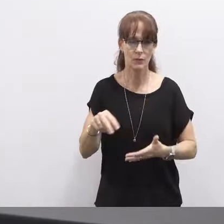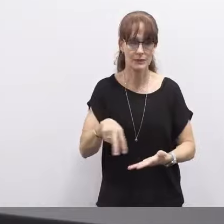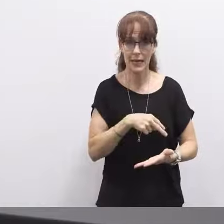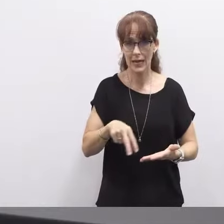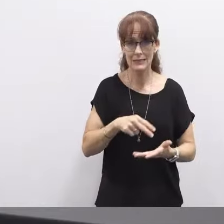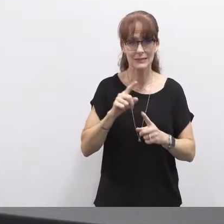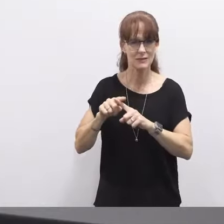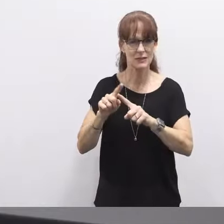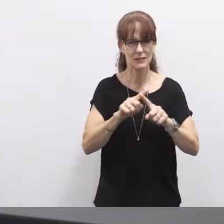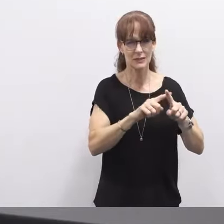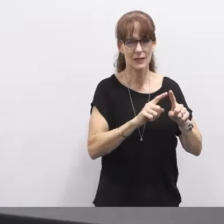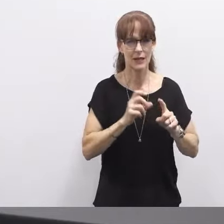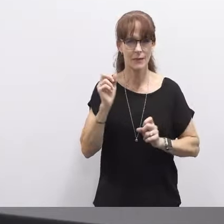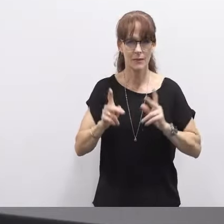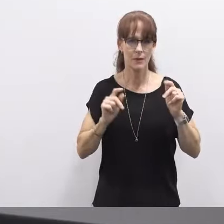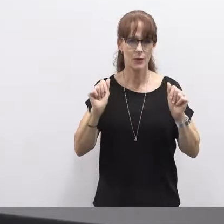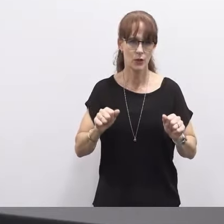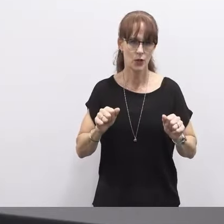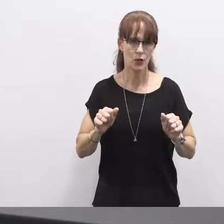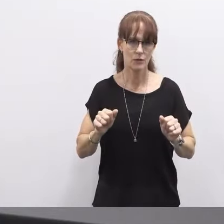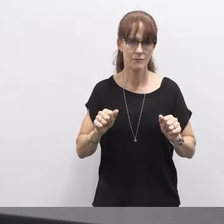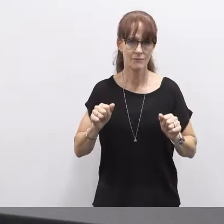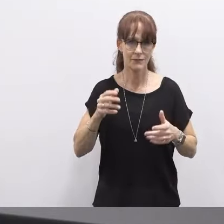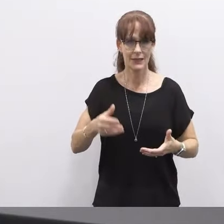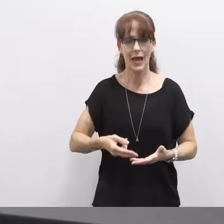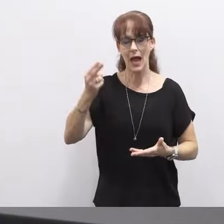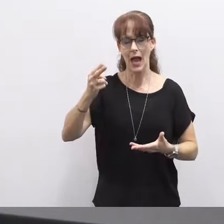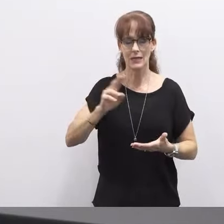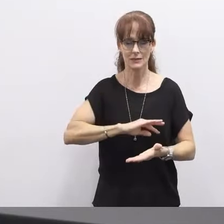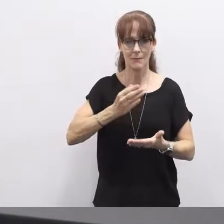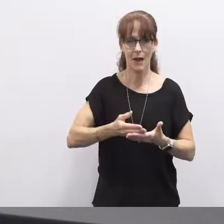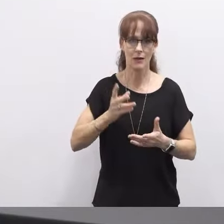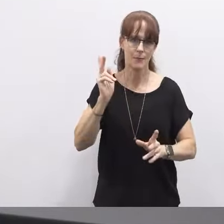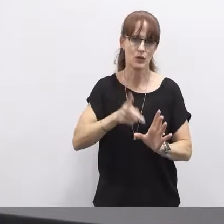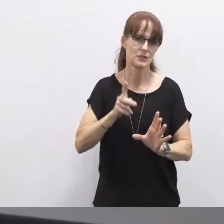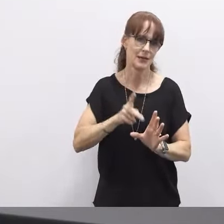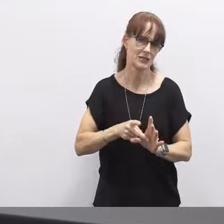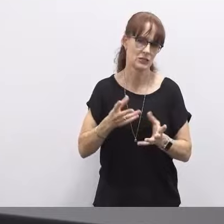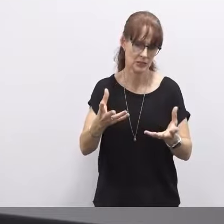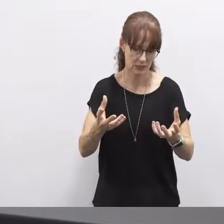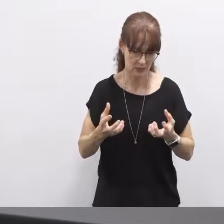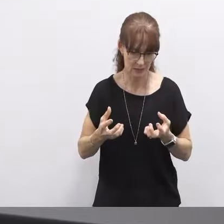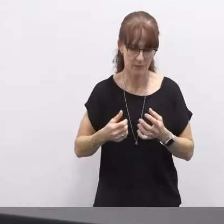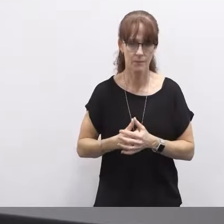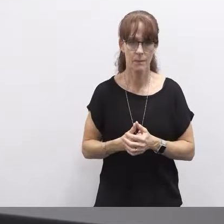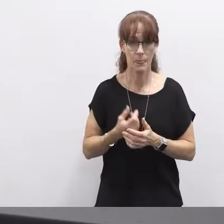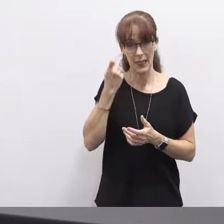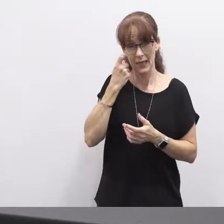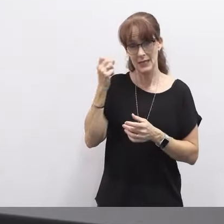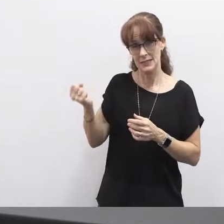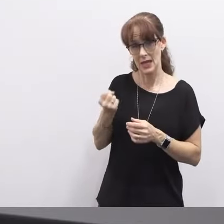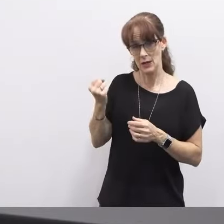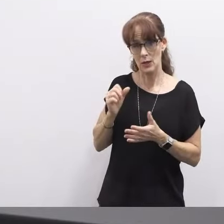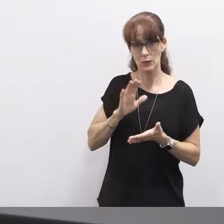It was open to as many people as we could to make sure we had the highest number of student participation. Just this last Saturday, we had the School of Choice,